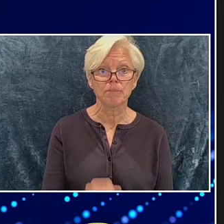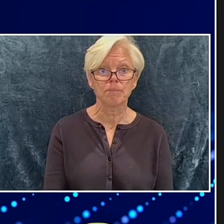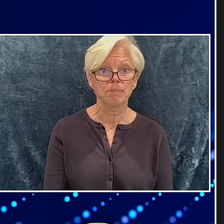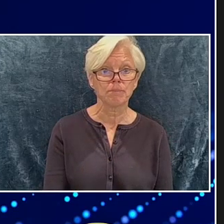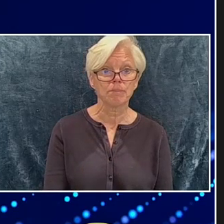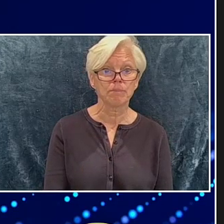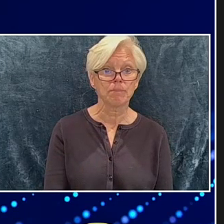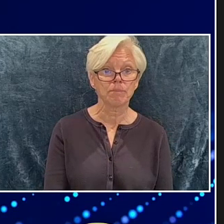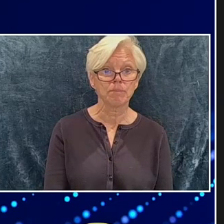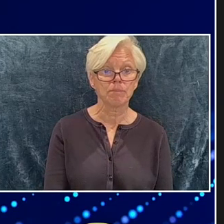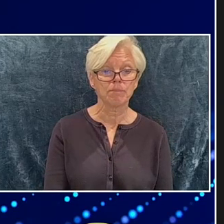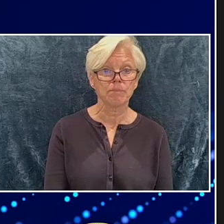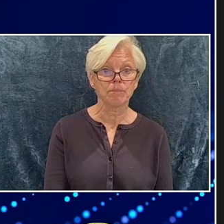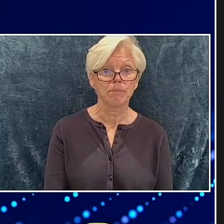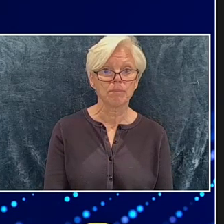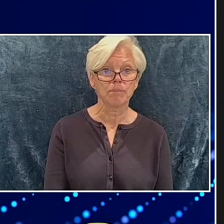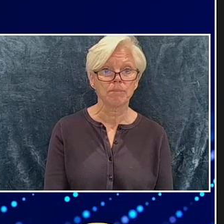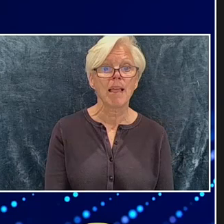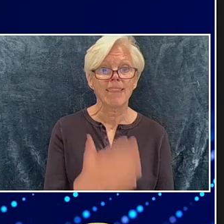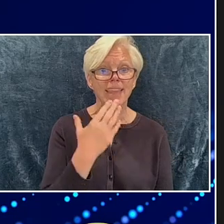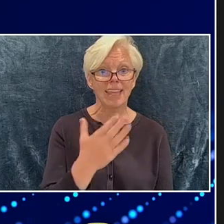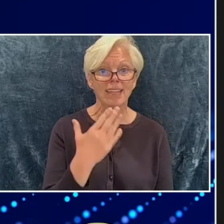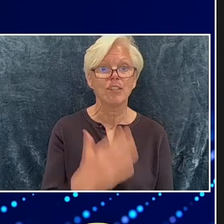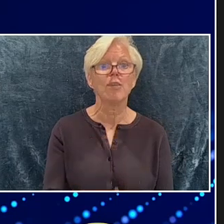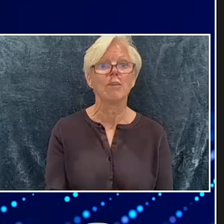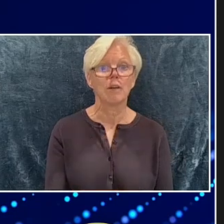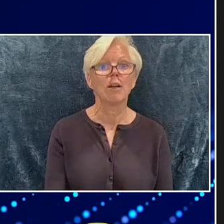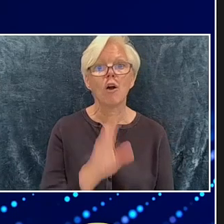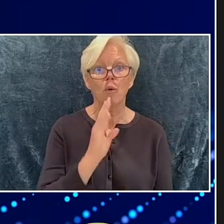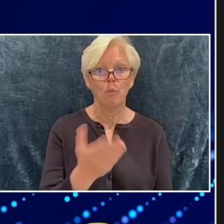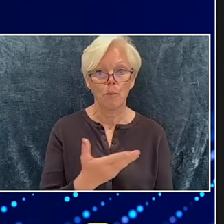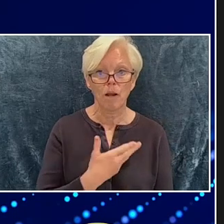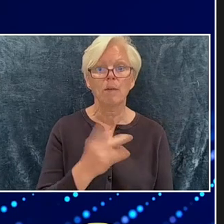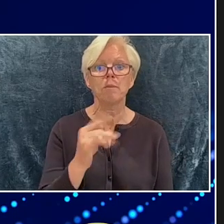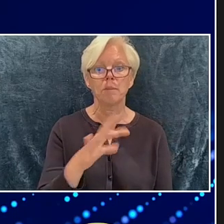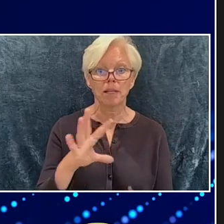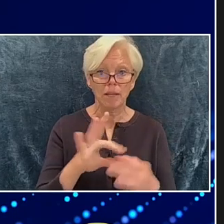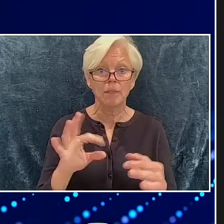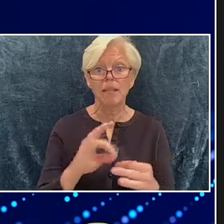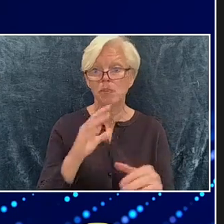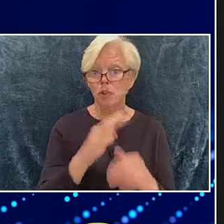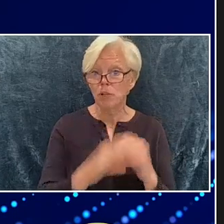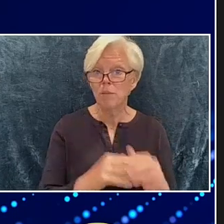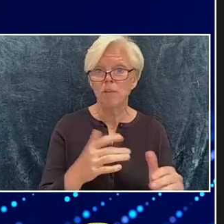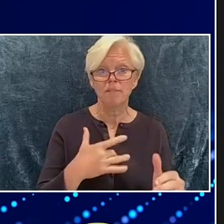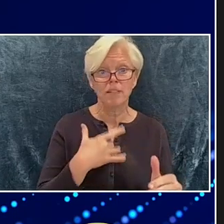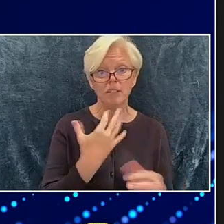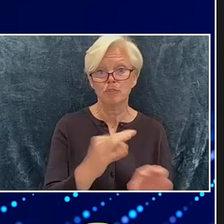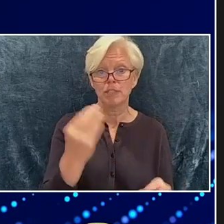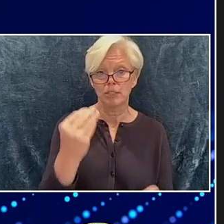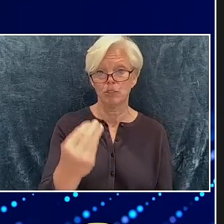Thank you. There we go. Welcome to public comment. If you're comfortable, feel free to turn on your camera so that we can see you.